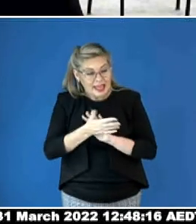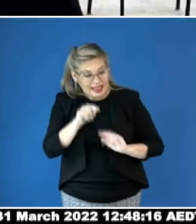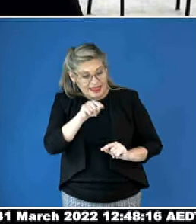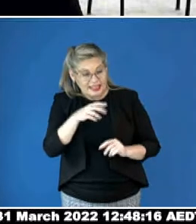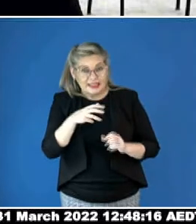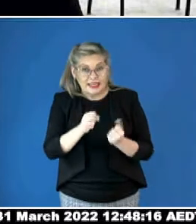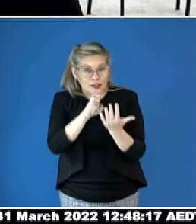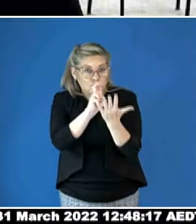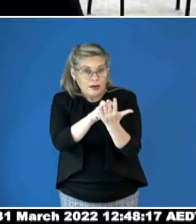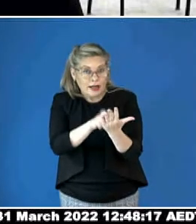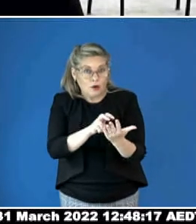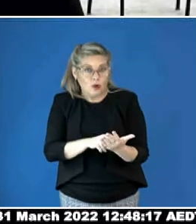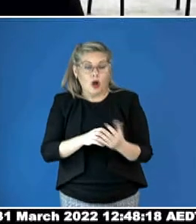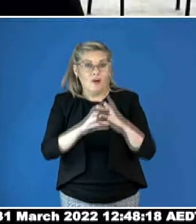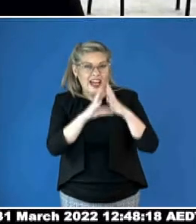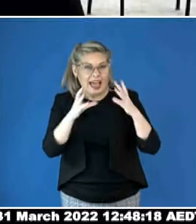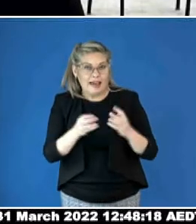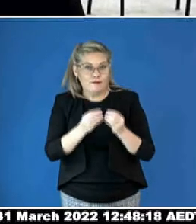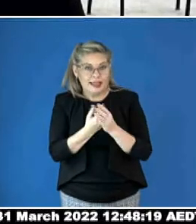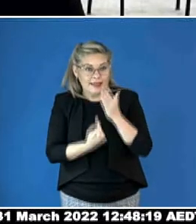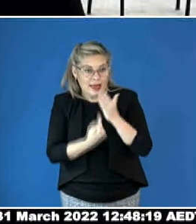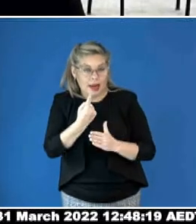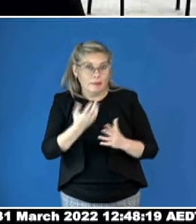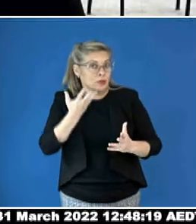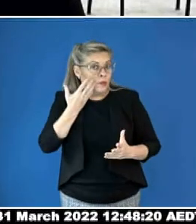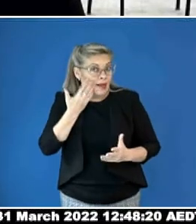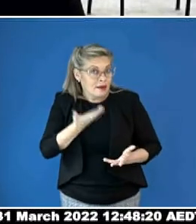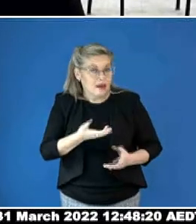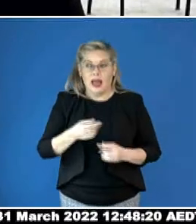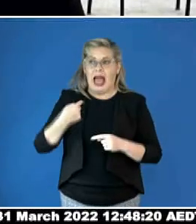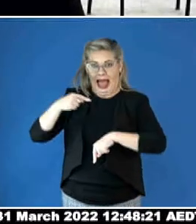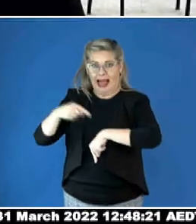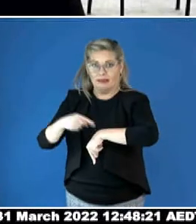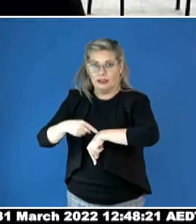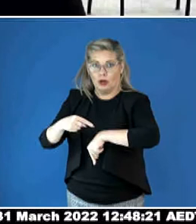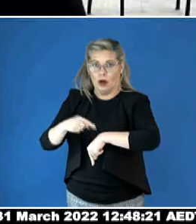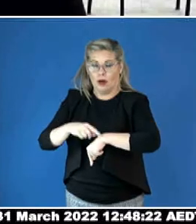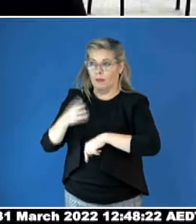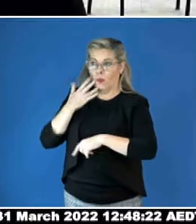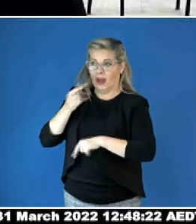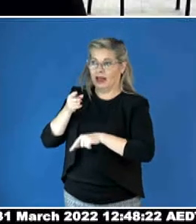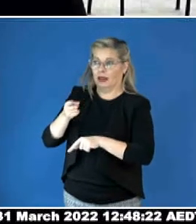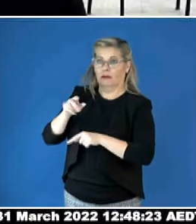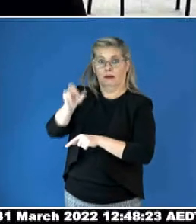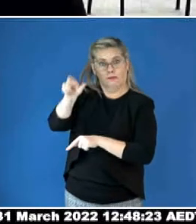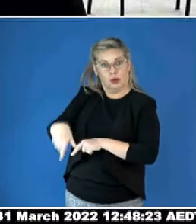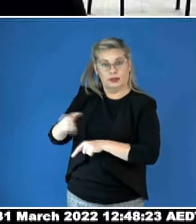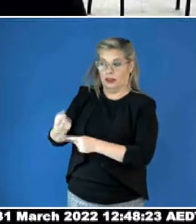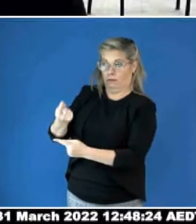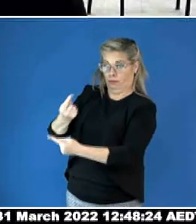Do you know? MS CUMMING: At the time of adding the incident into the system,